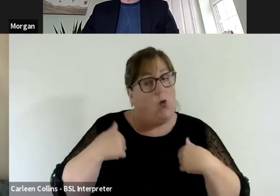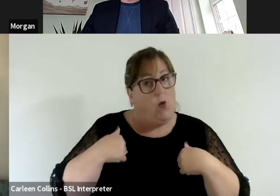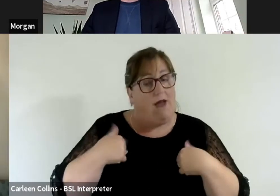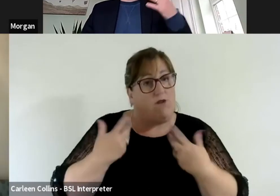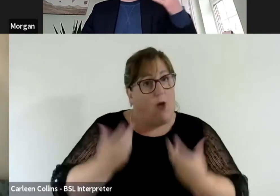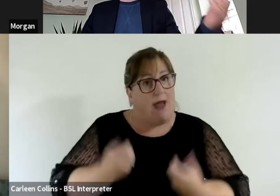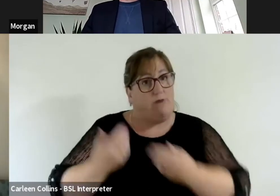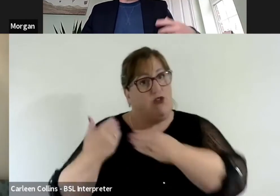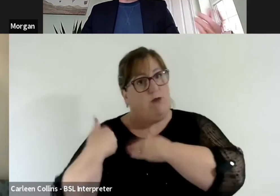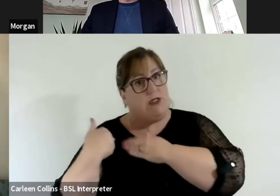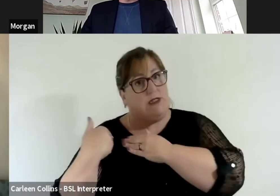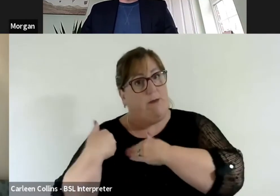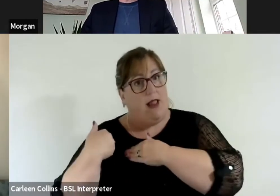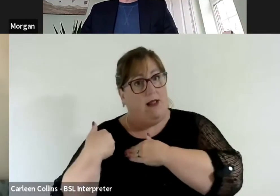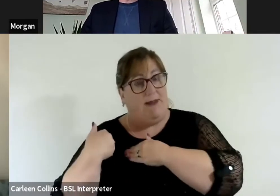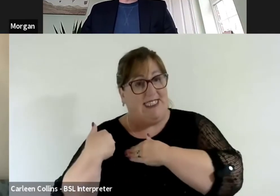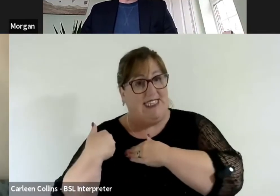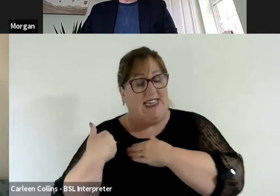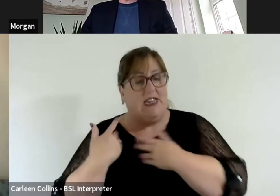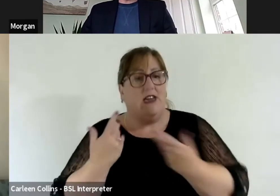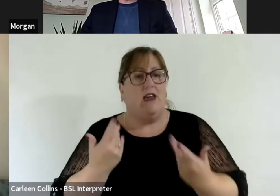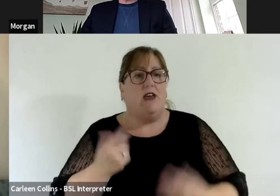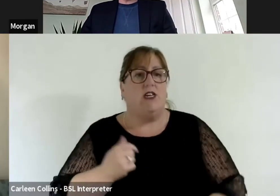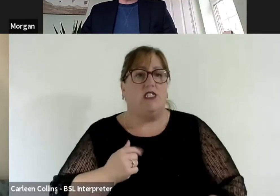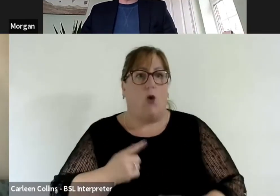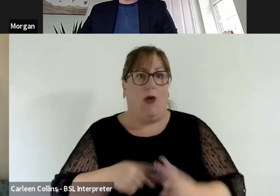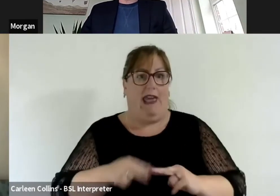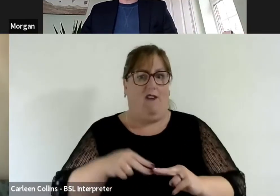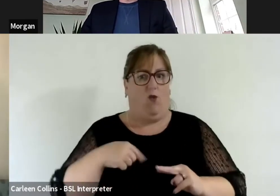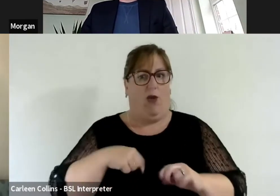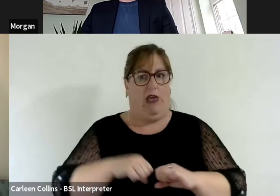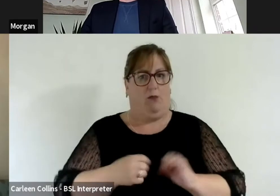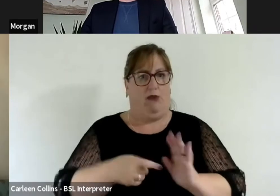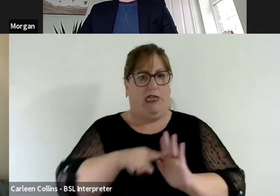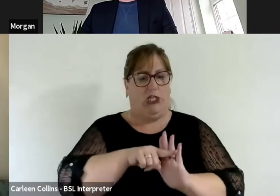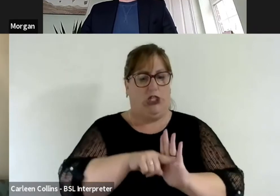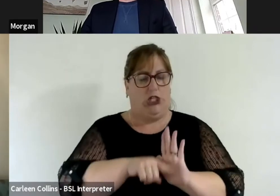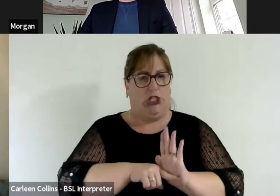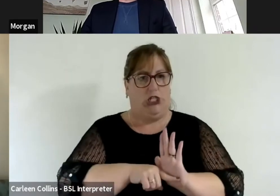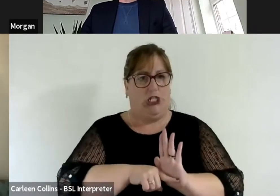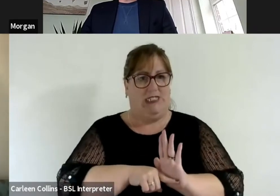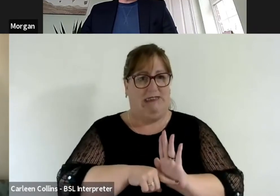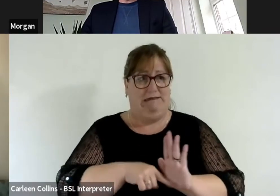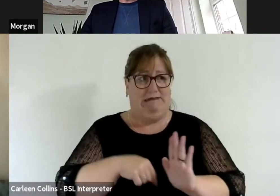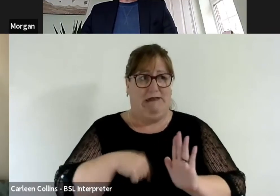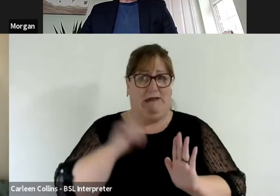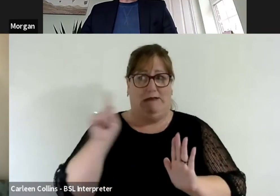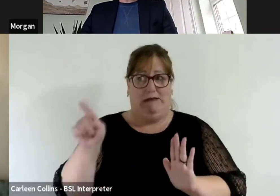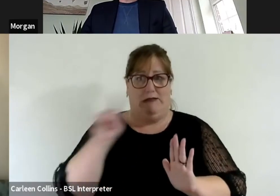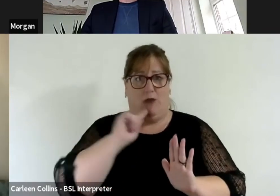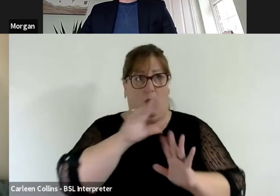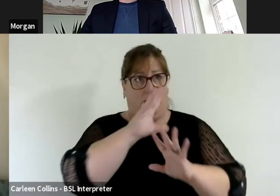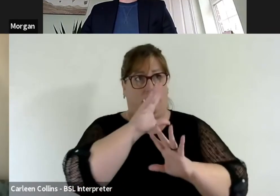If you get a number of breaches you get a fine.